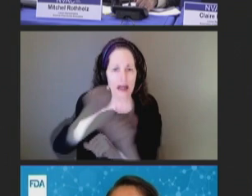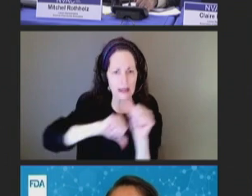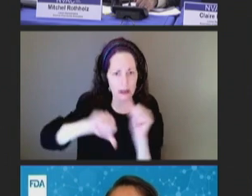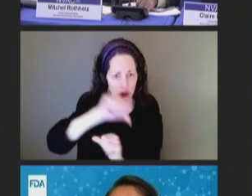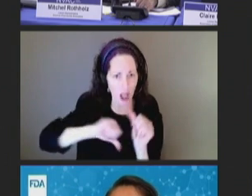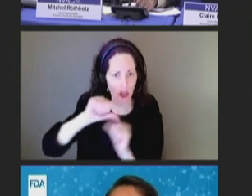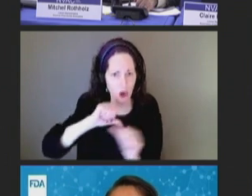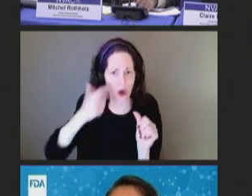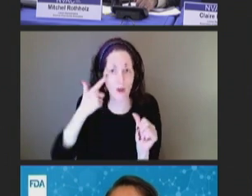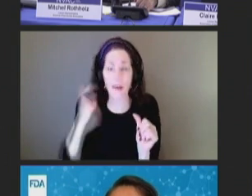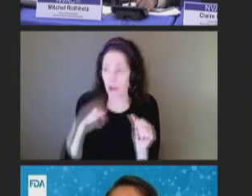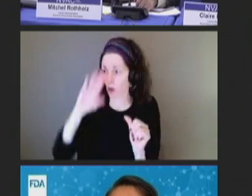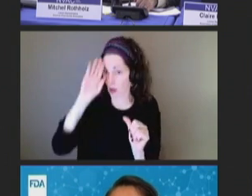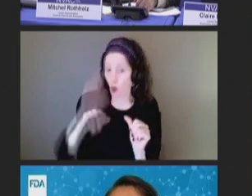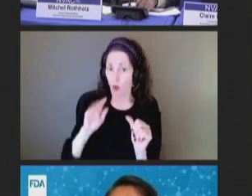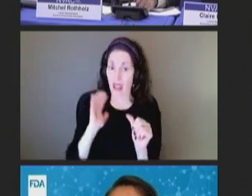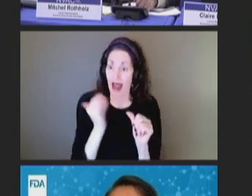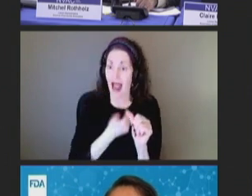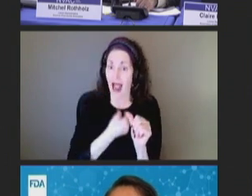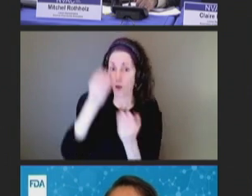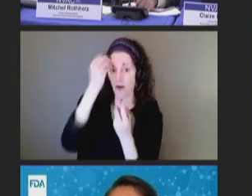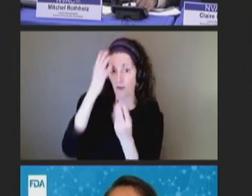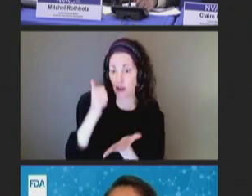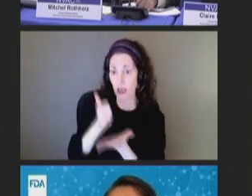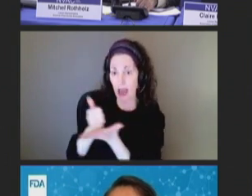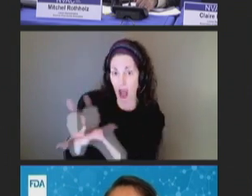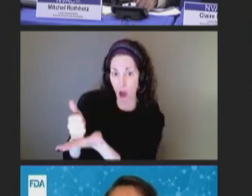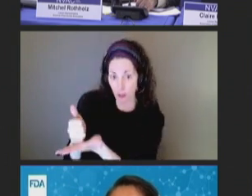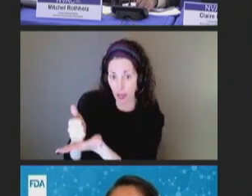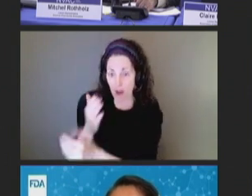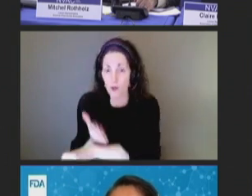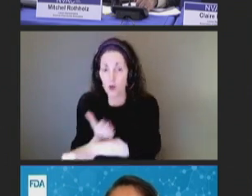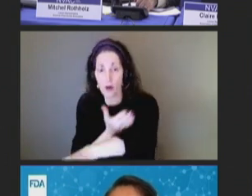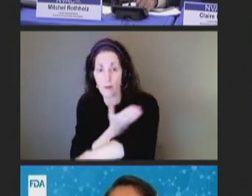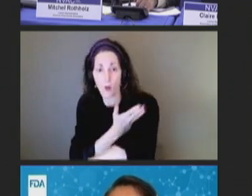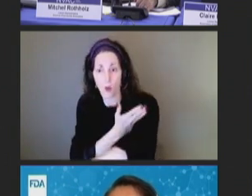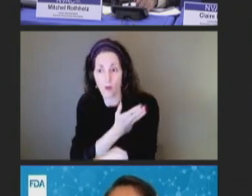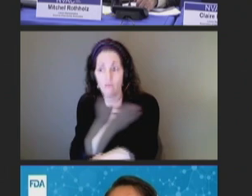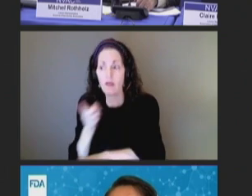information can help them and prove their claim to make sure they have complete information.